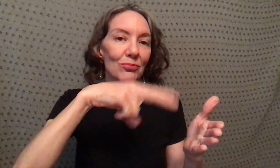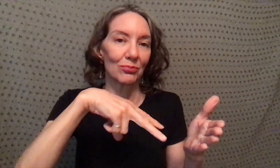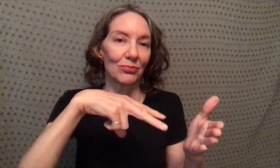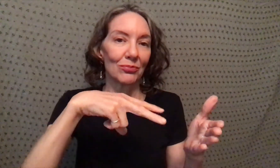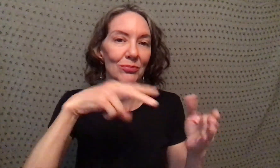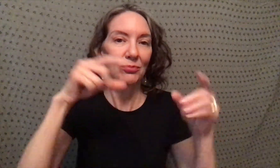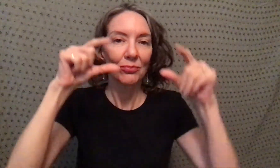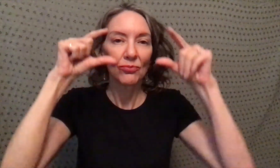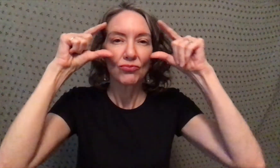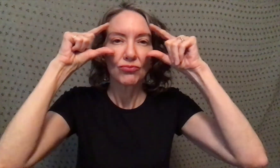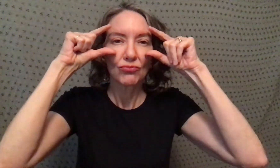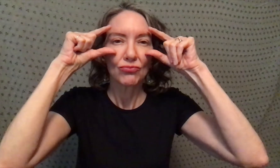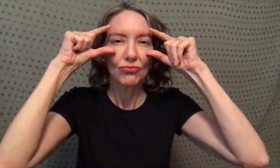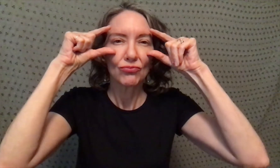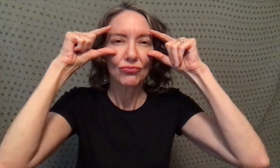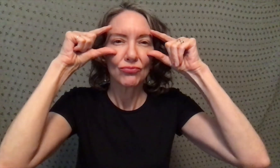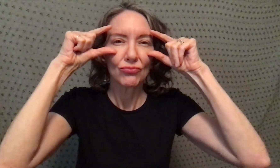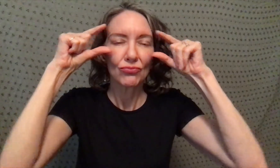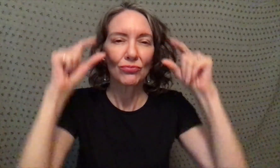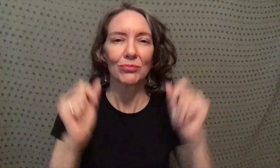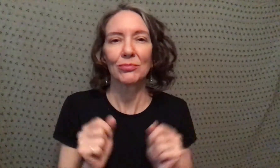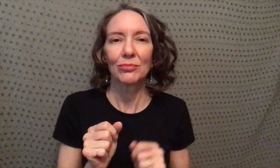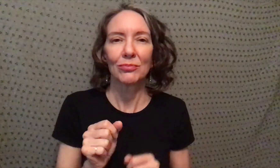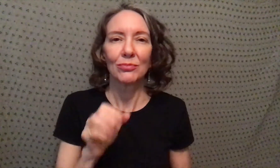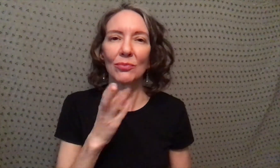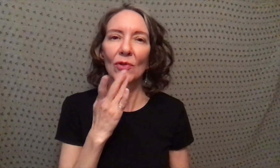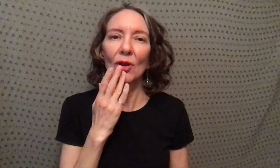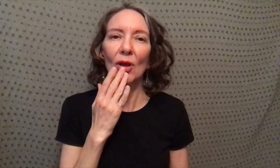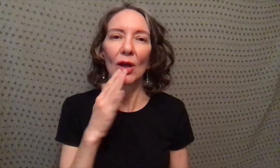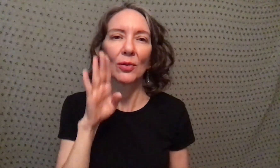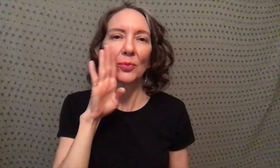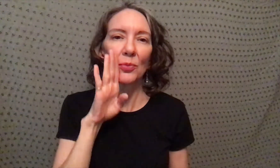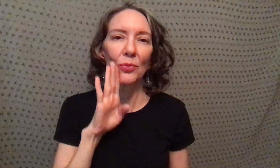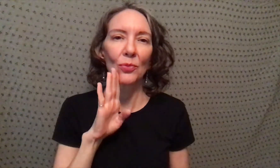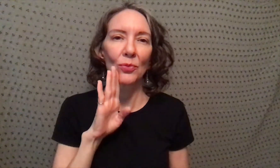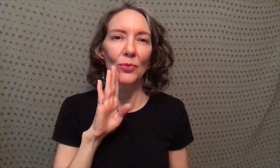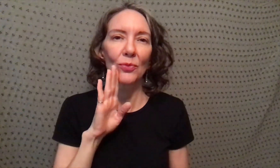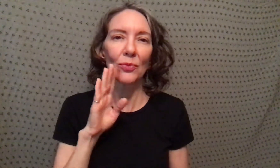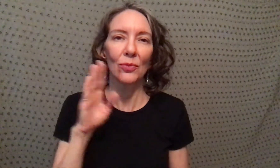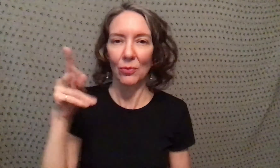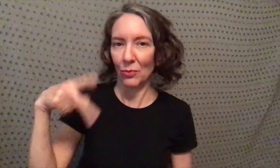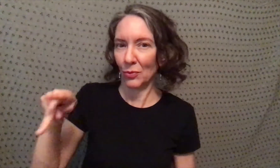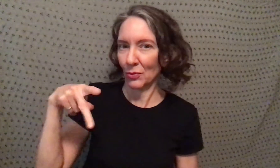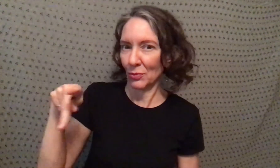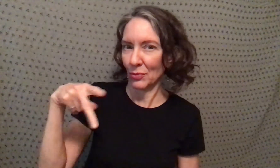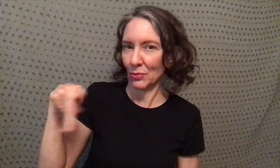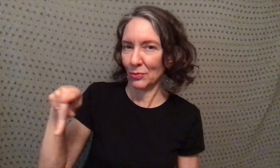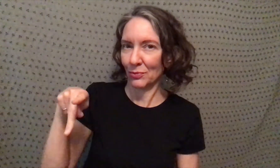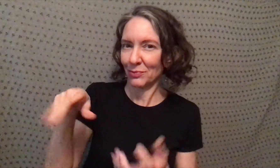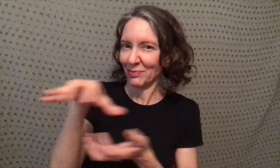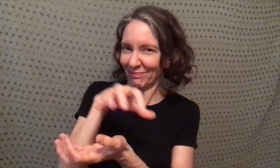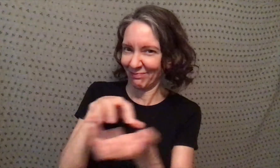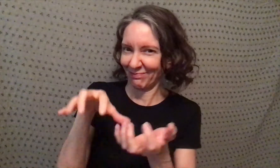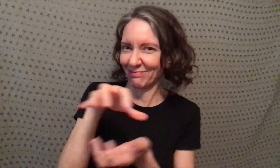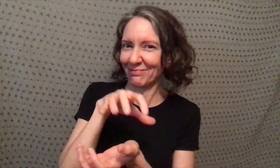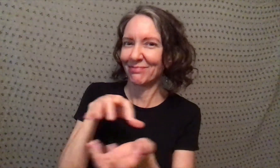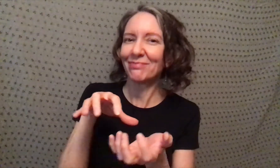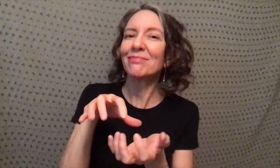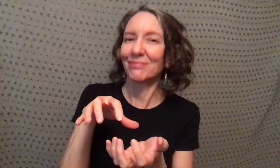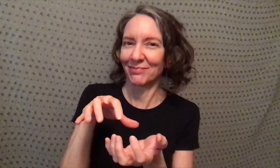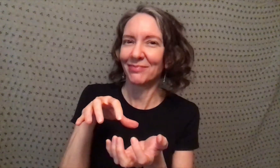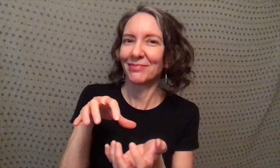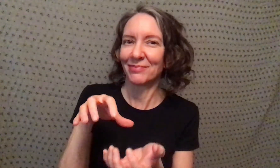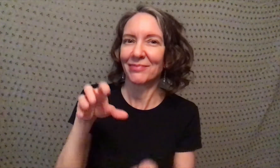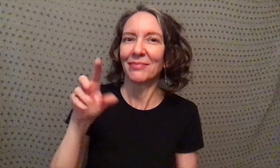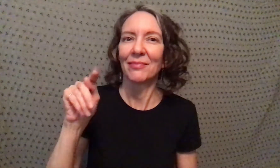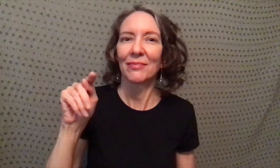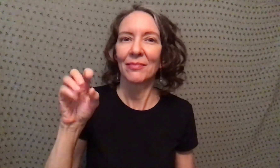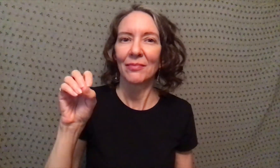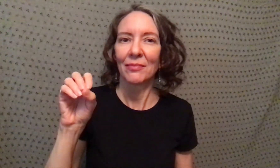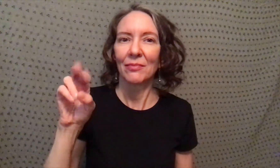Reading glasses, average size frames, they're brown and purple mixed,